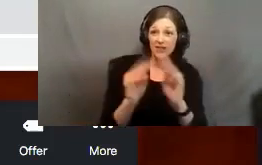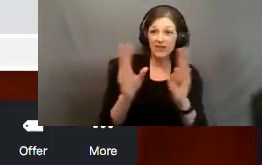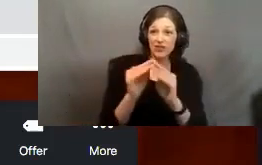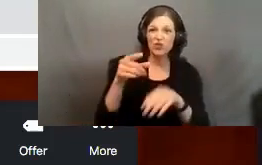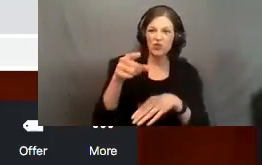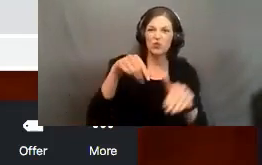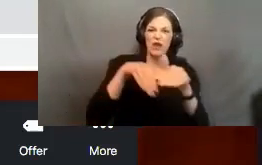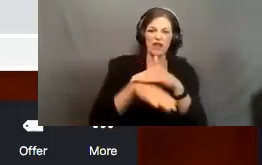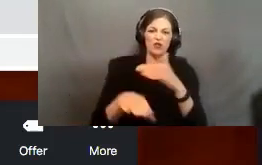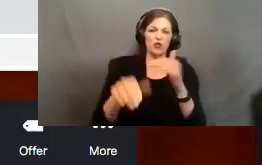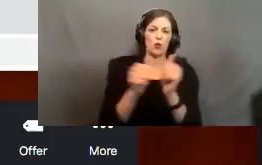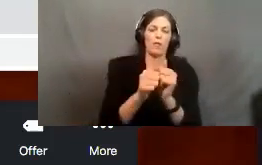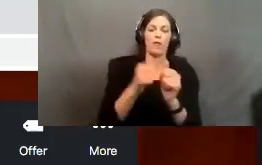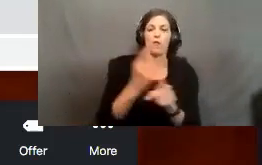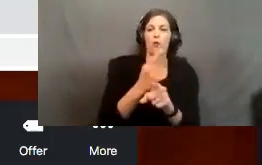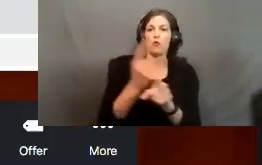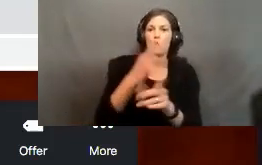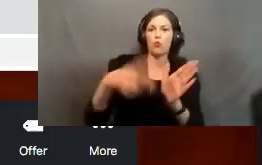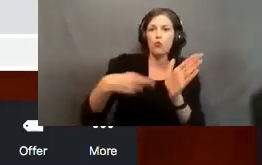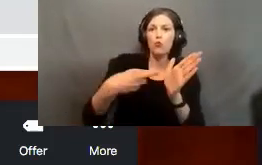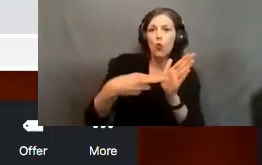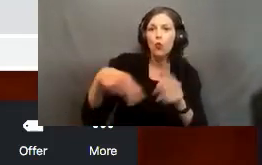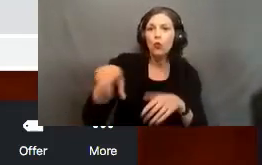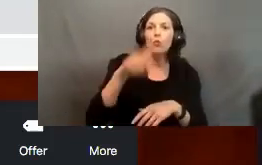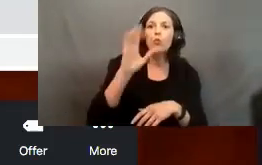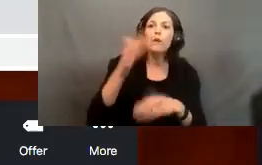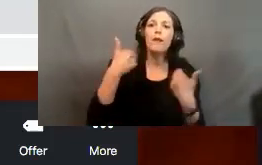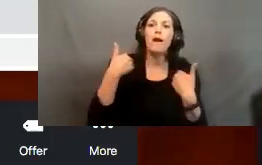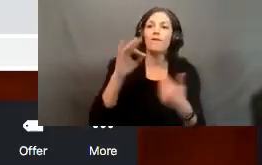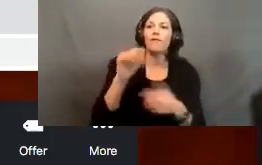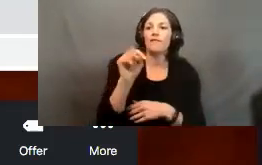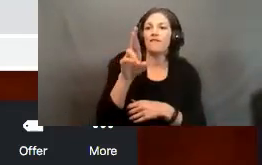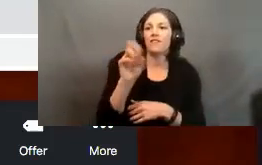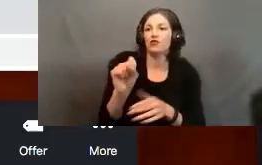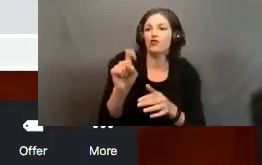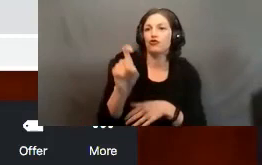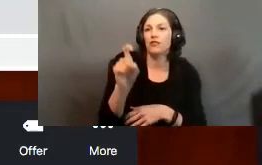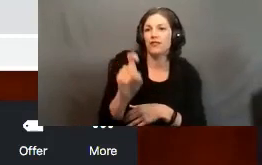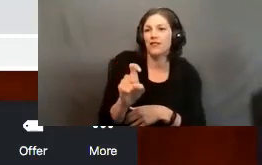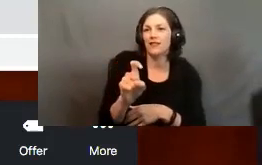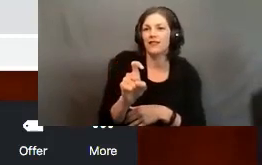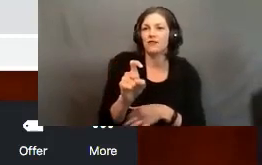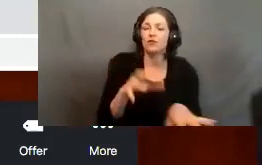12:42:55 so you will have the features that you will need to conduct your session successfully. 12:43:00